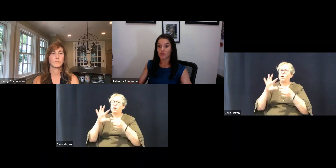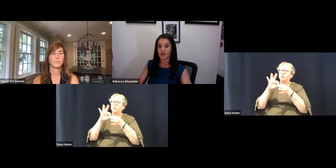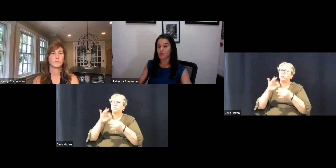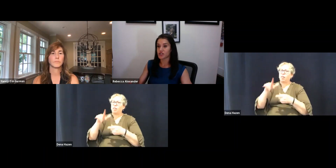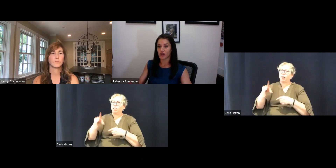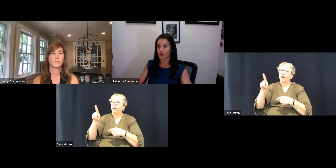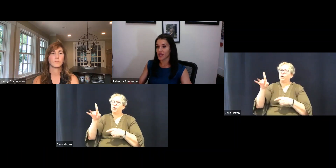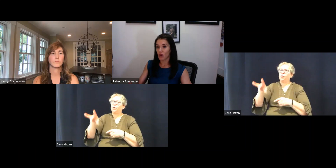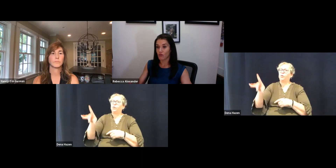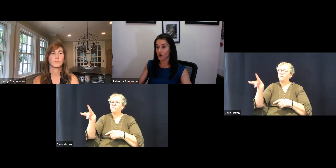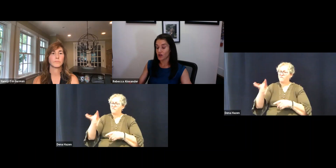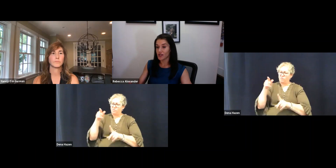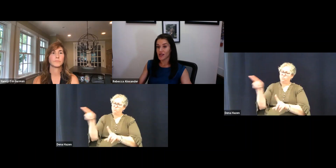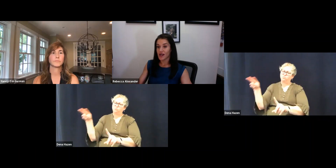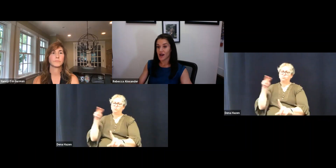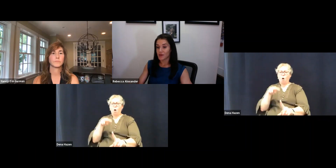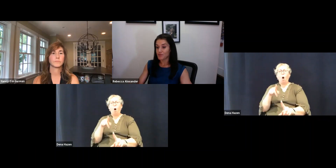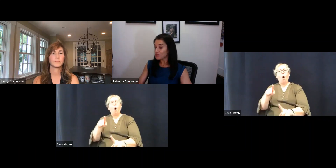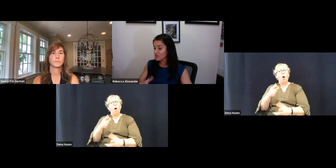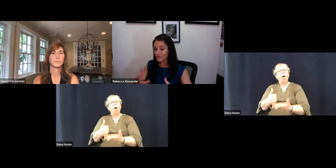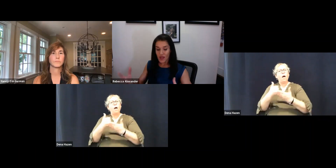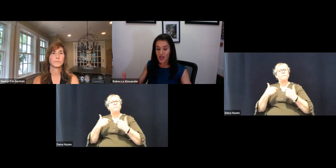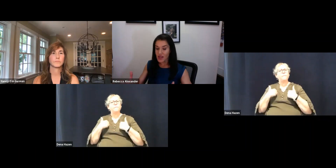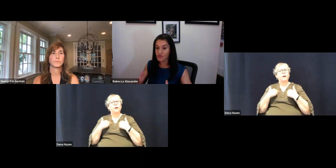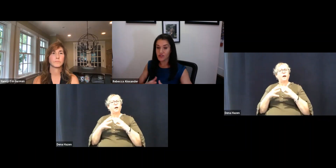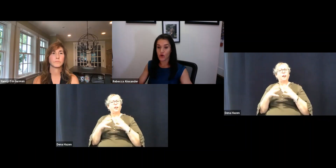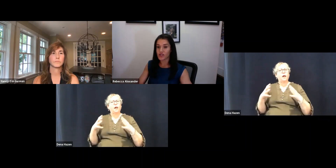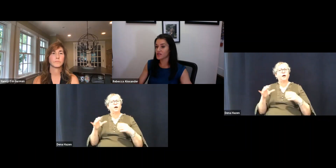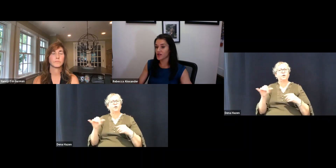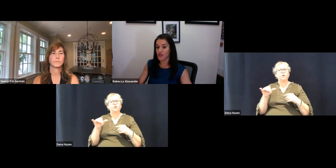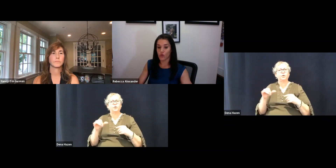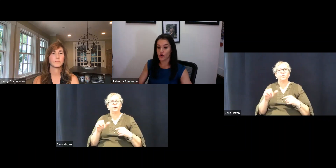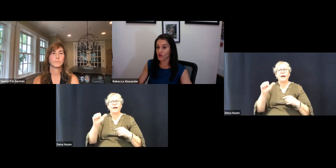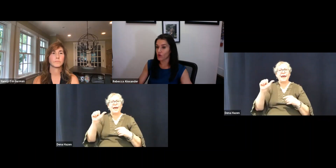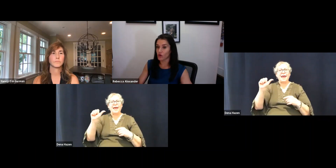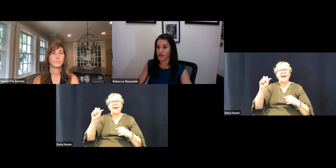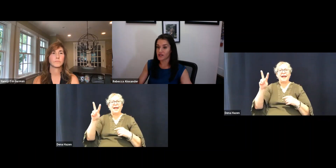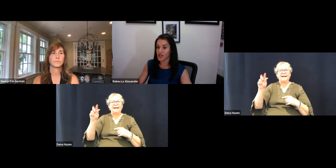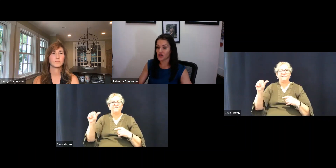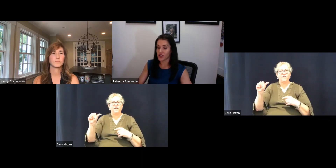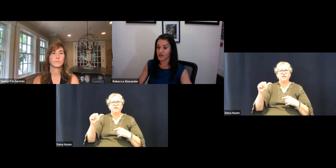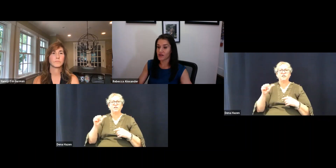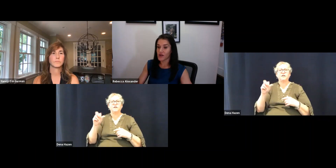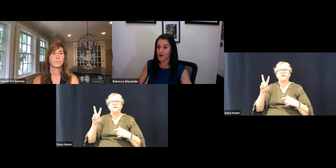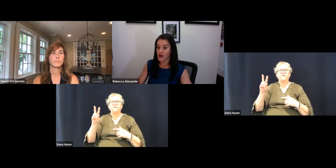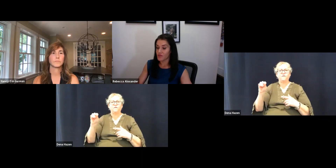to be particularly helpful. Ava's Voice is another wonderful organization